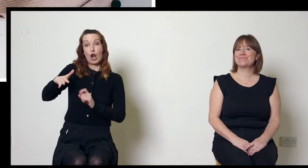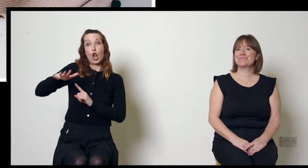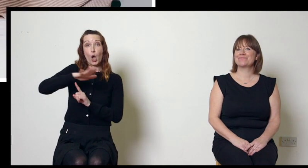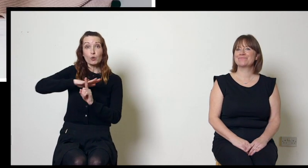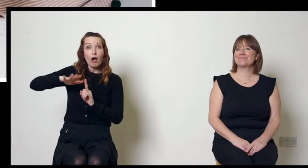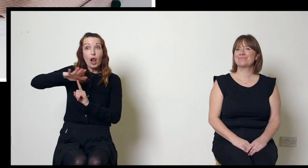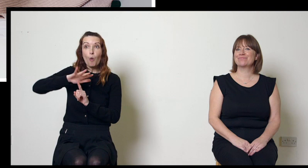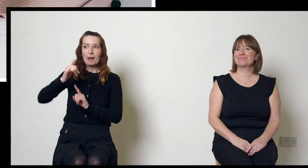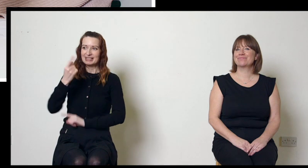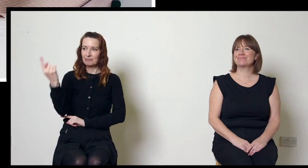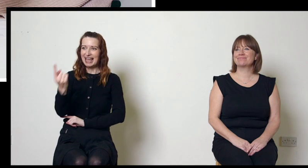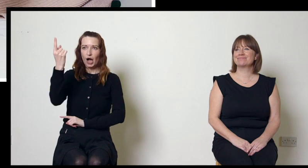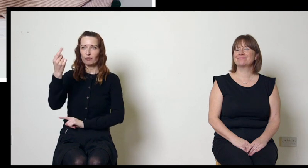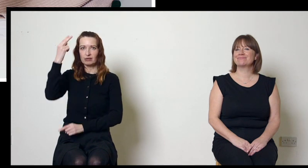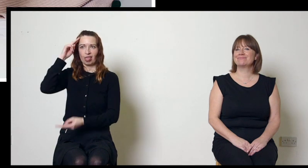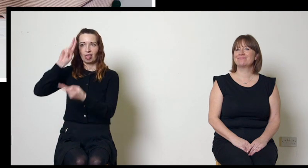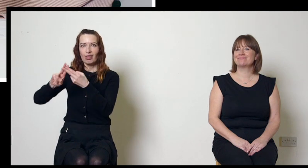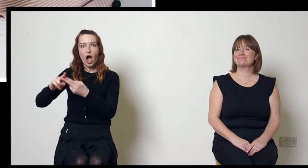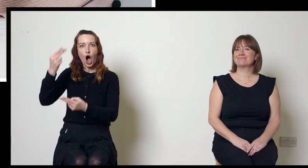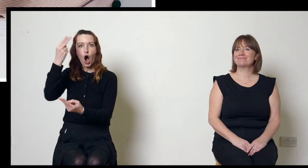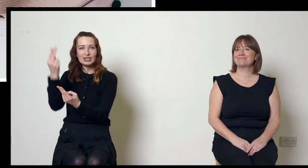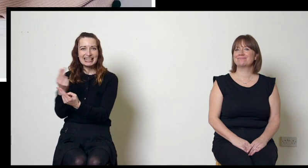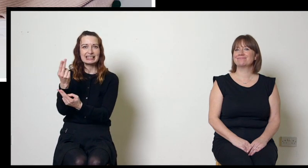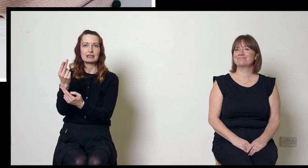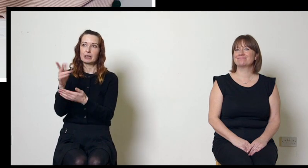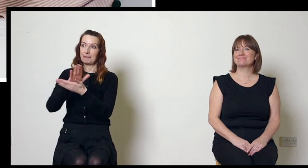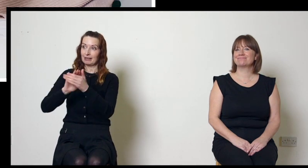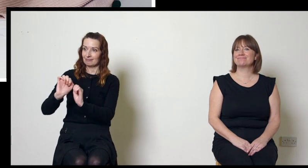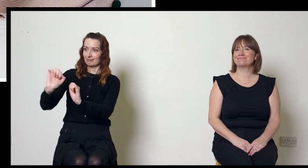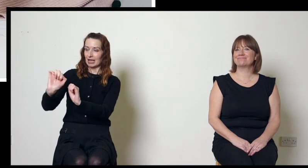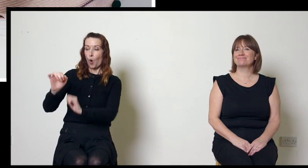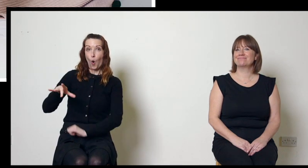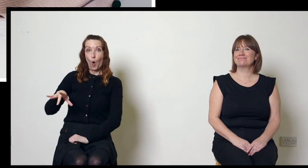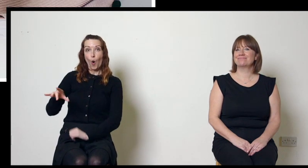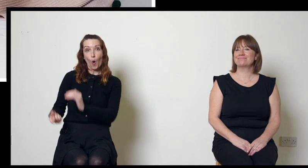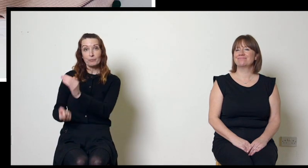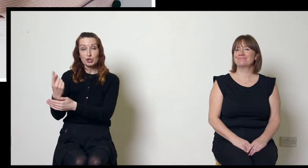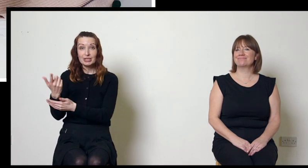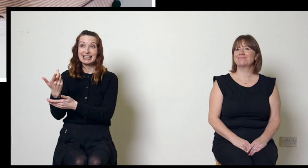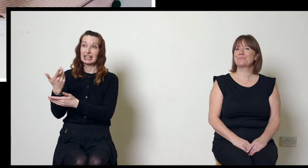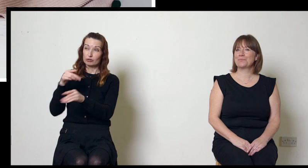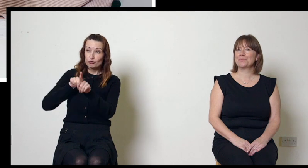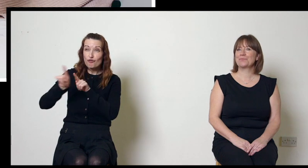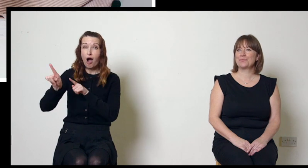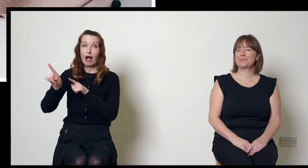or… so they get an opportunity to, yeah, to trial something